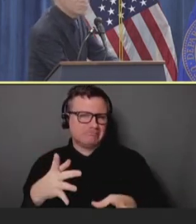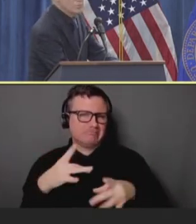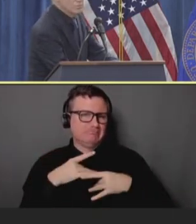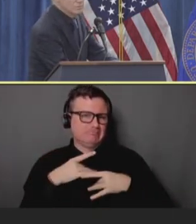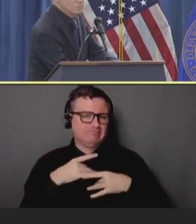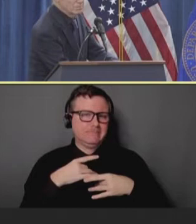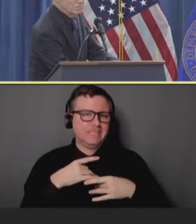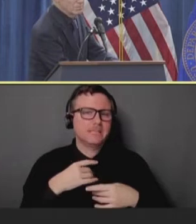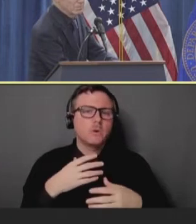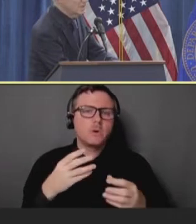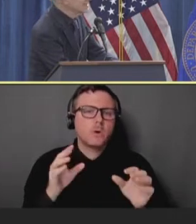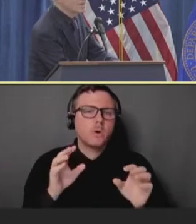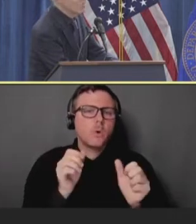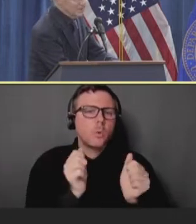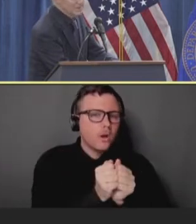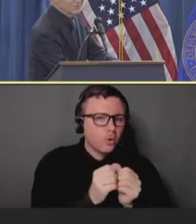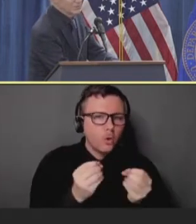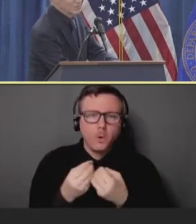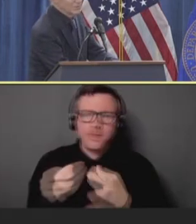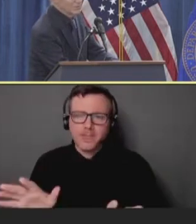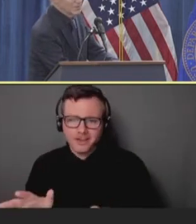But it's not completely true.